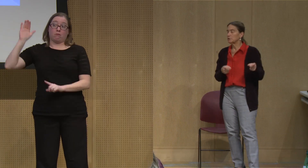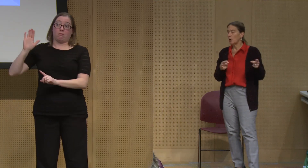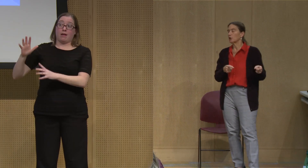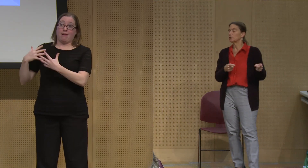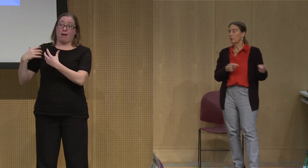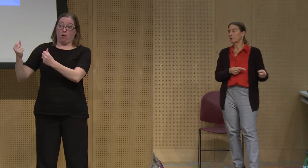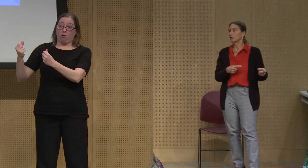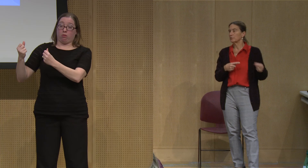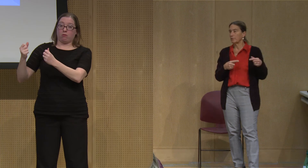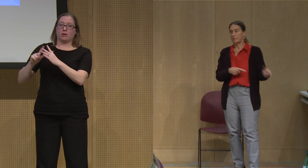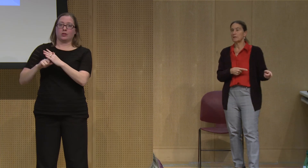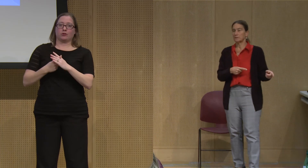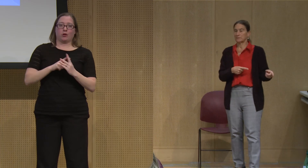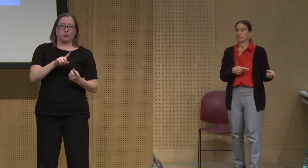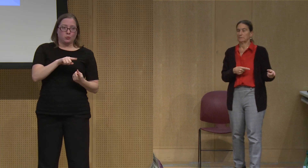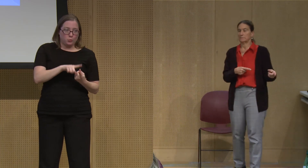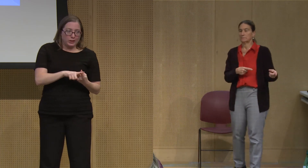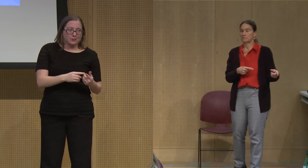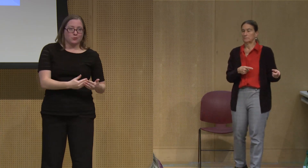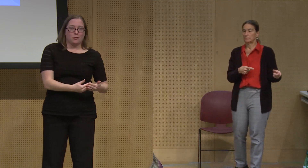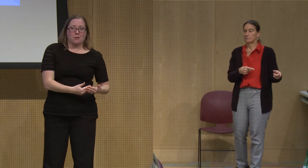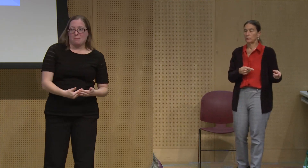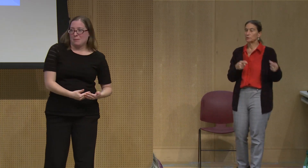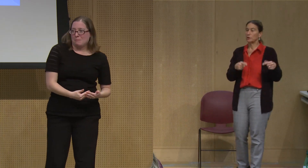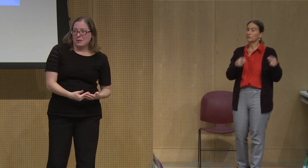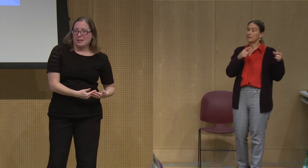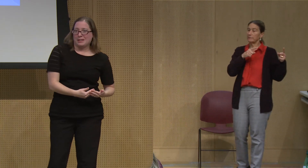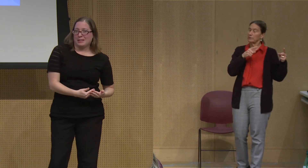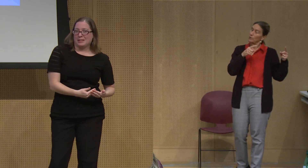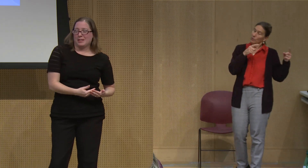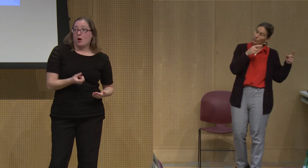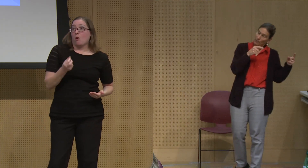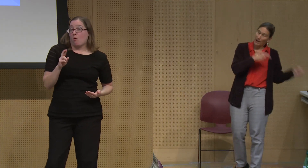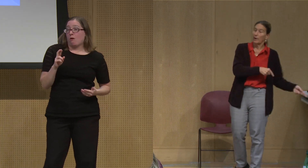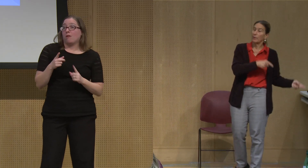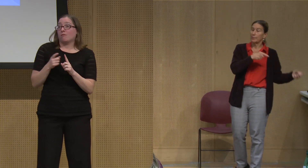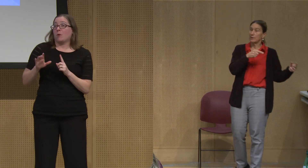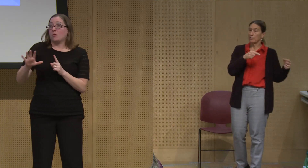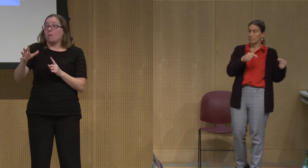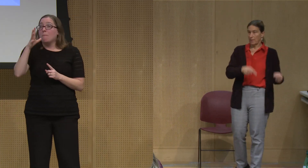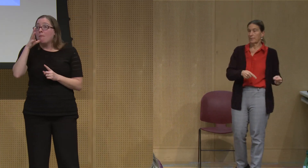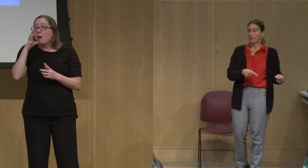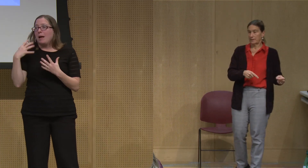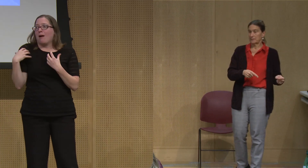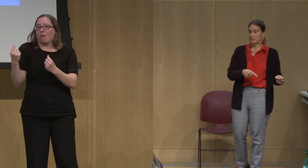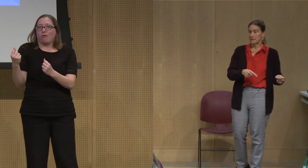STARTS WHEN YOU'RE A FETUS OR STARTS EVEN FROM HOW HEALTHY YOUR MOTHER IS.